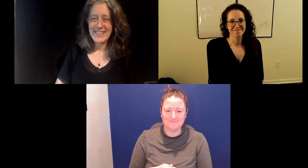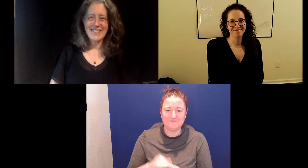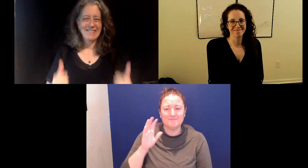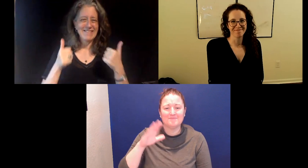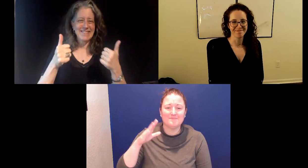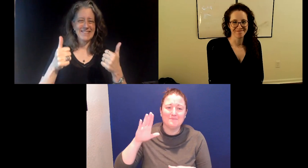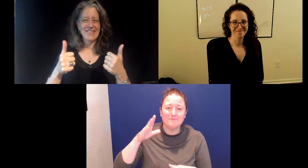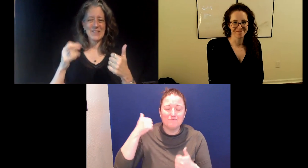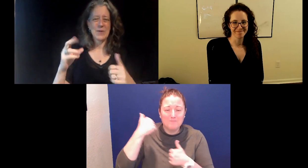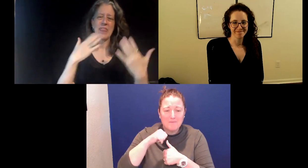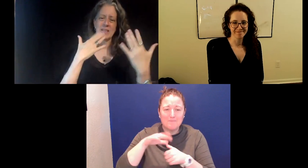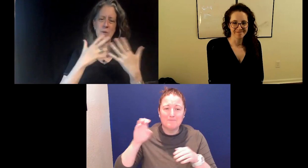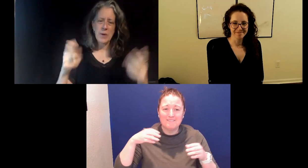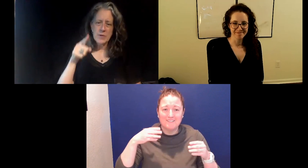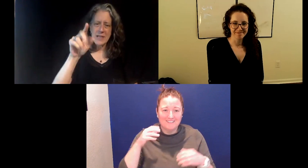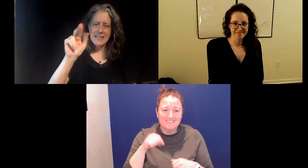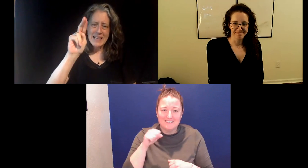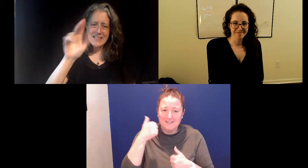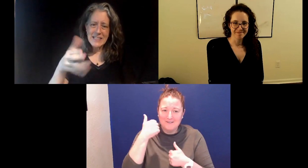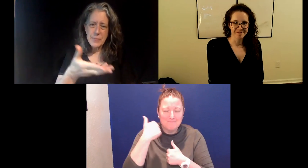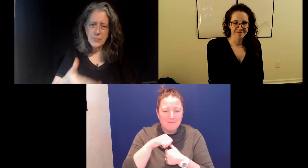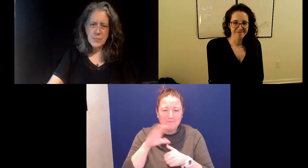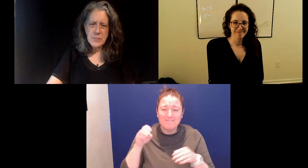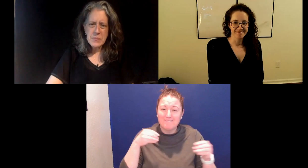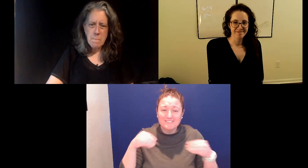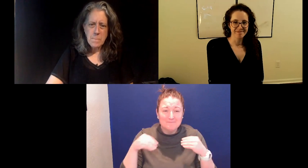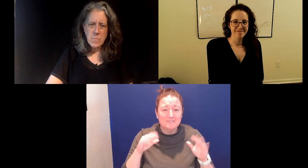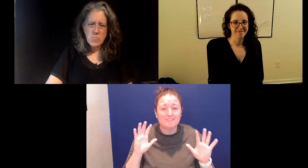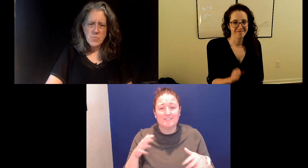you guys are going to teach your hearts out so go for it so thank you so much nancy oh go for